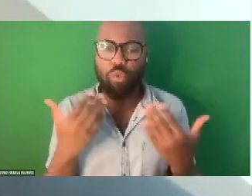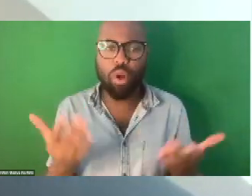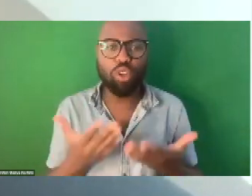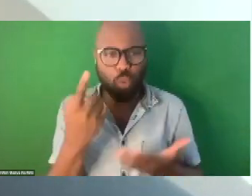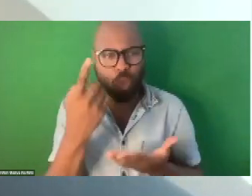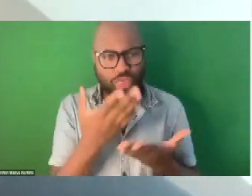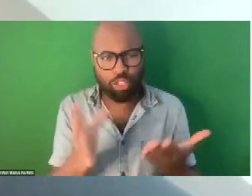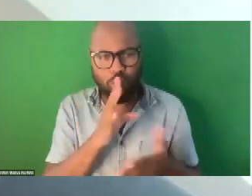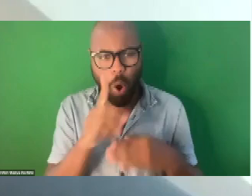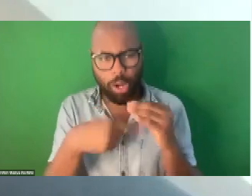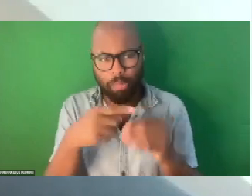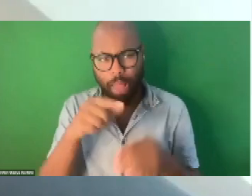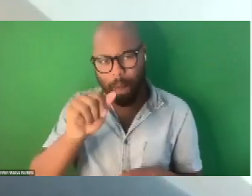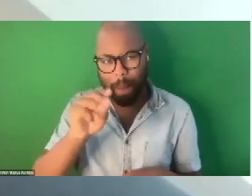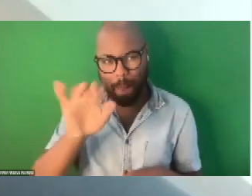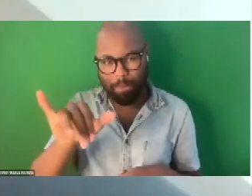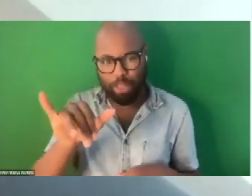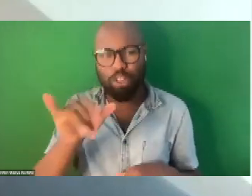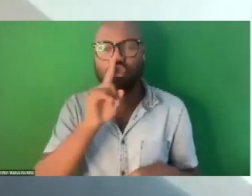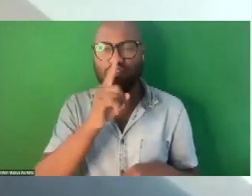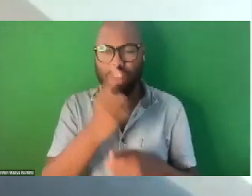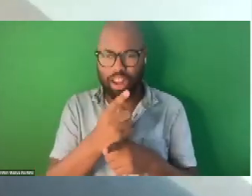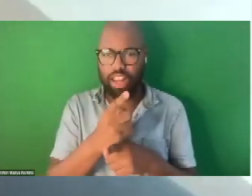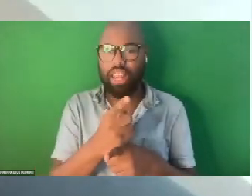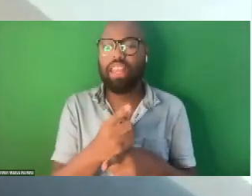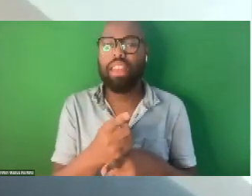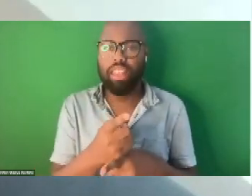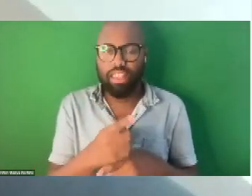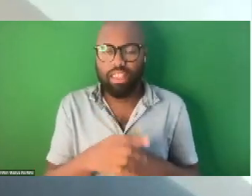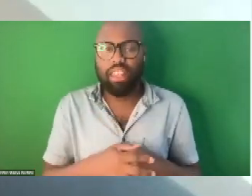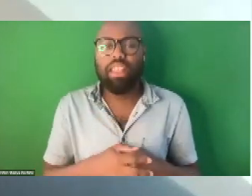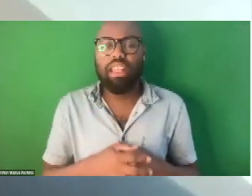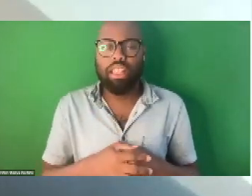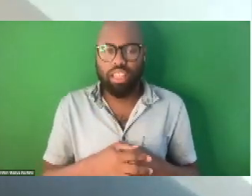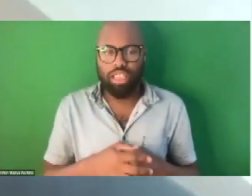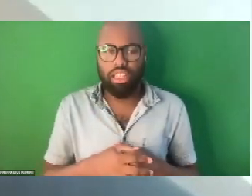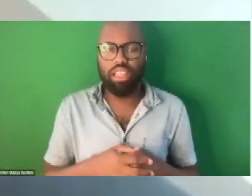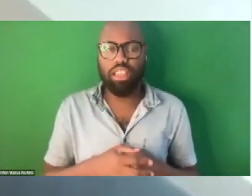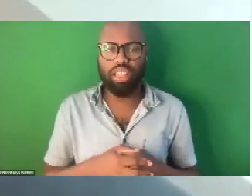a solicitation of comment on who should count towards